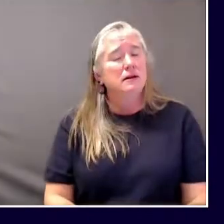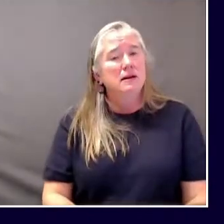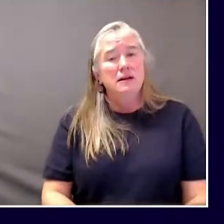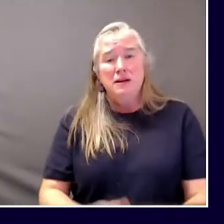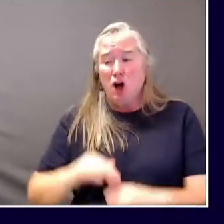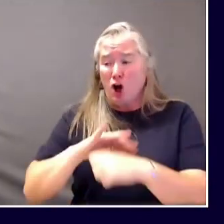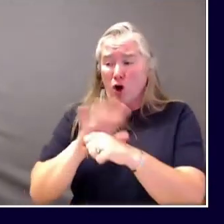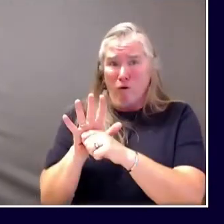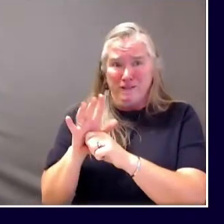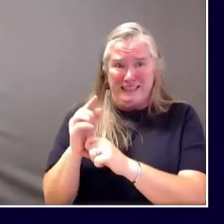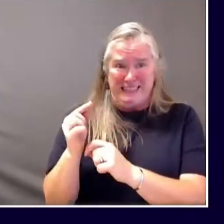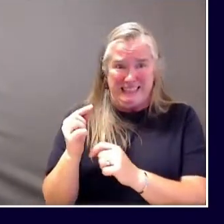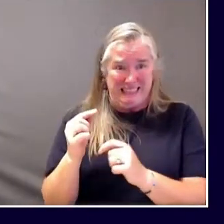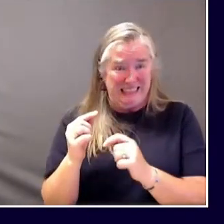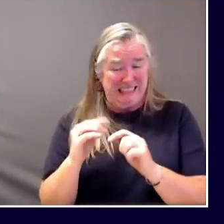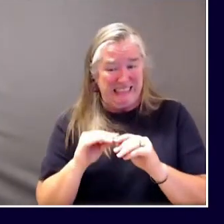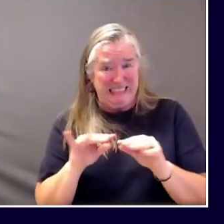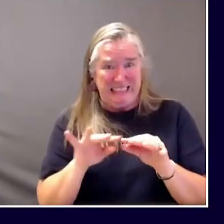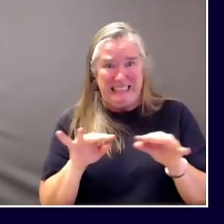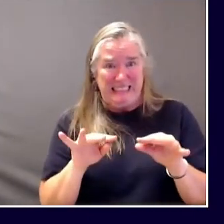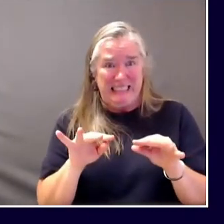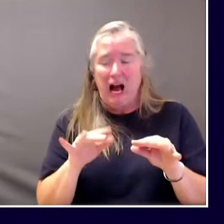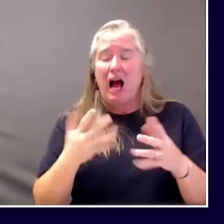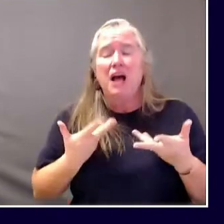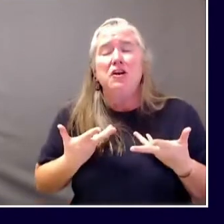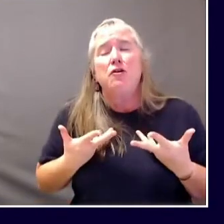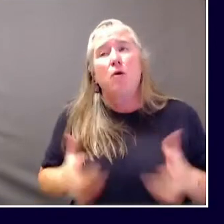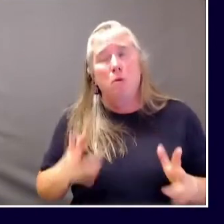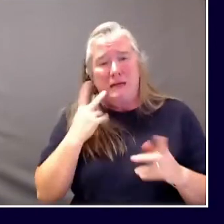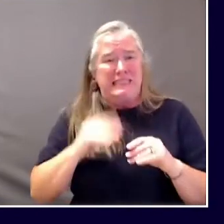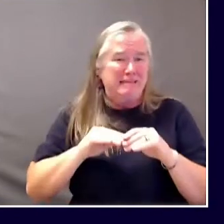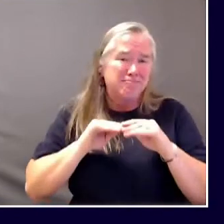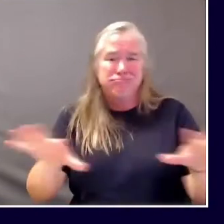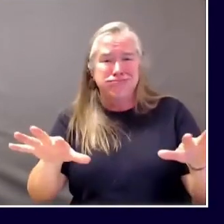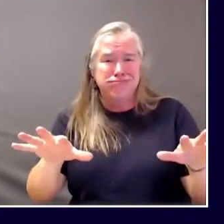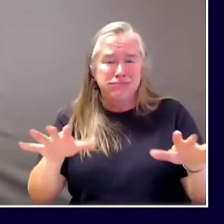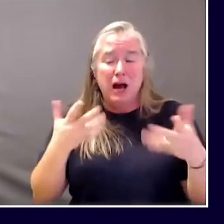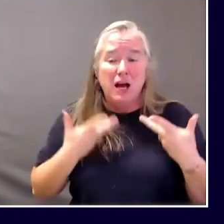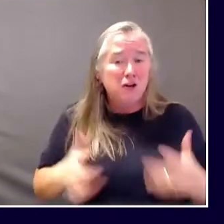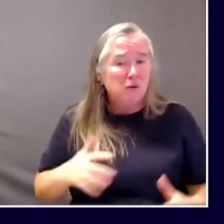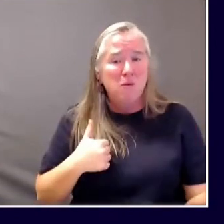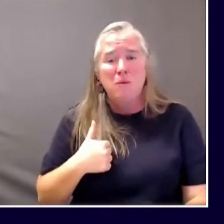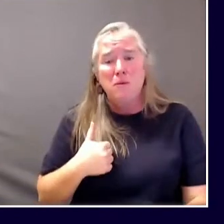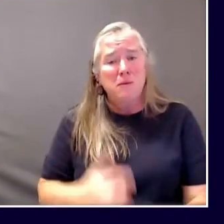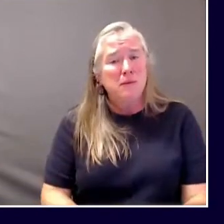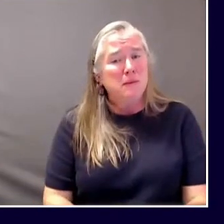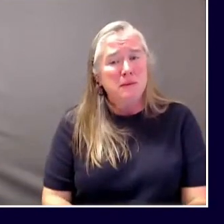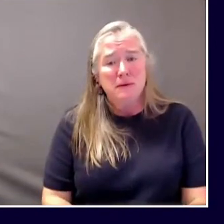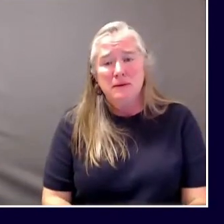to any greater extent than already has